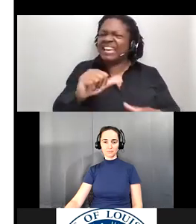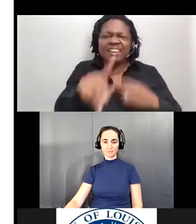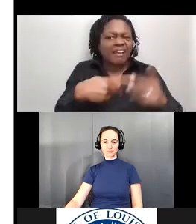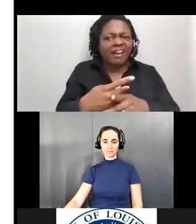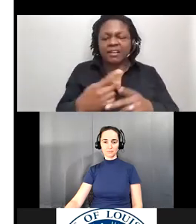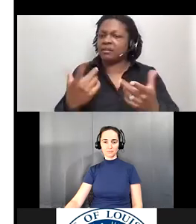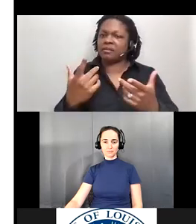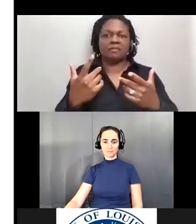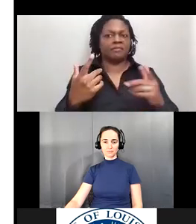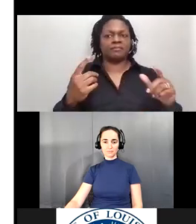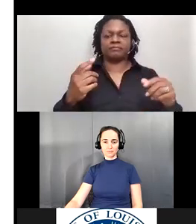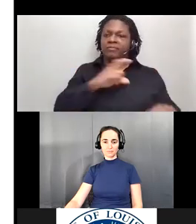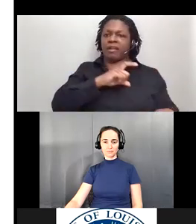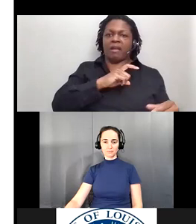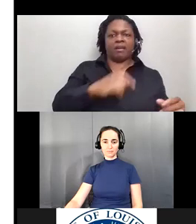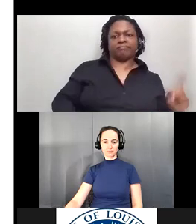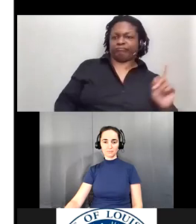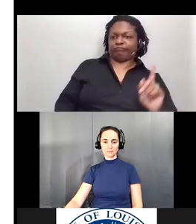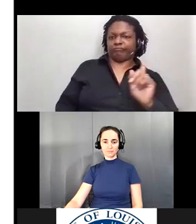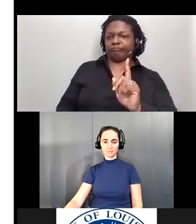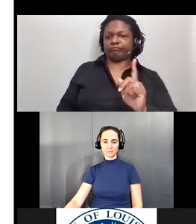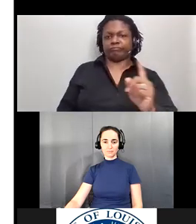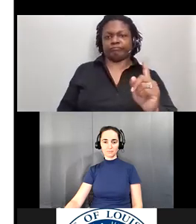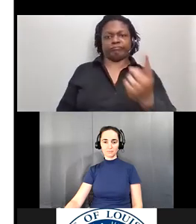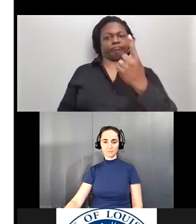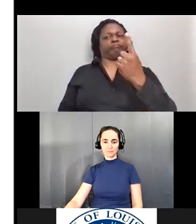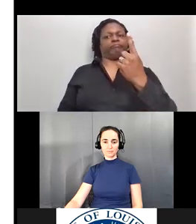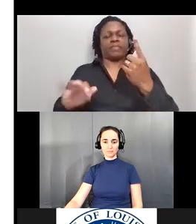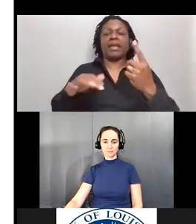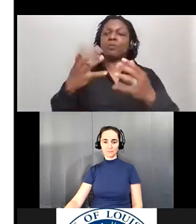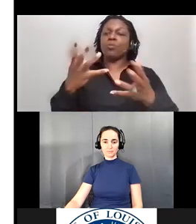and that we put on the very bottom of those 16:01:56 officers can be very direct. I was